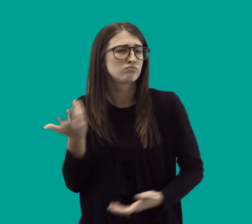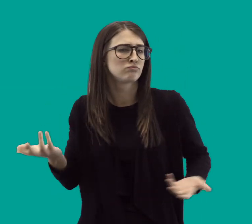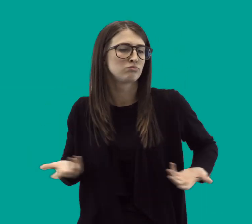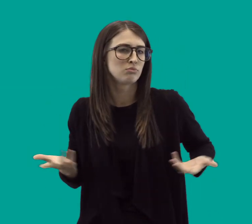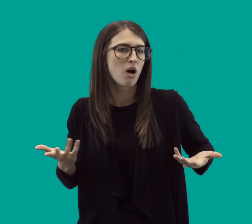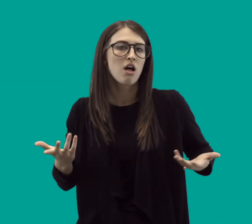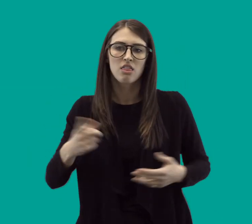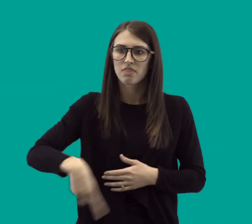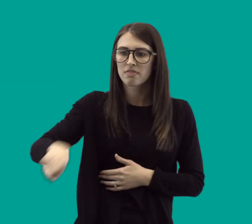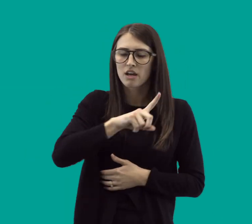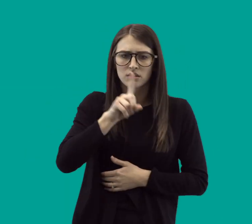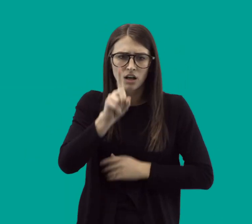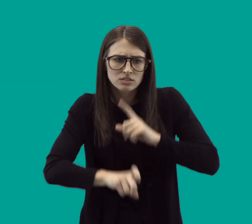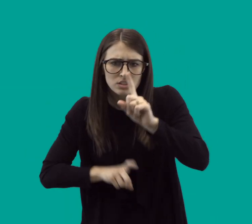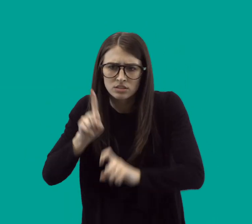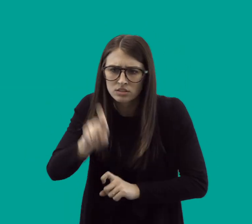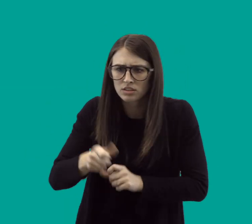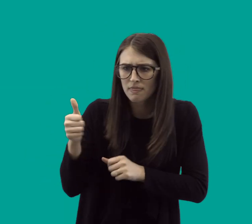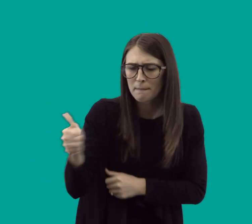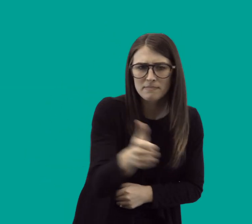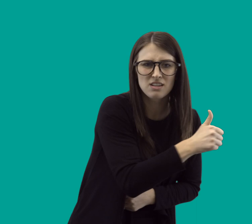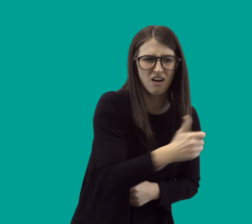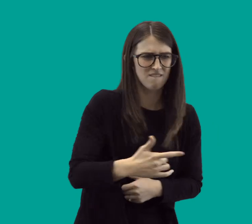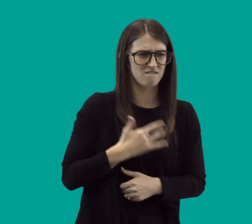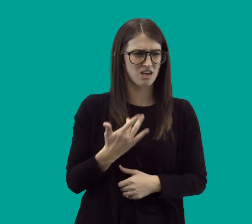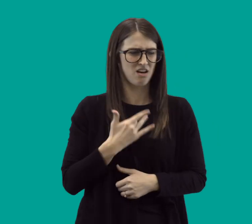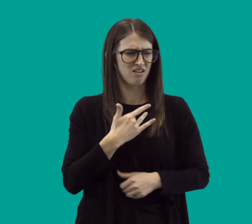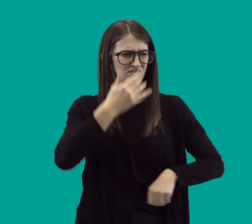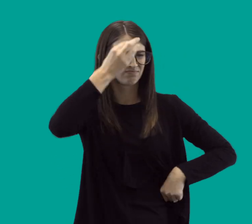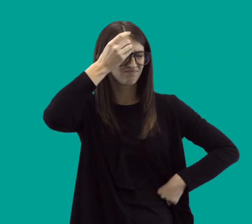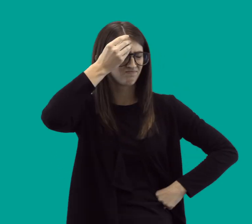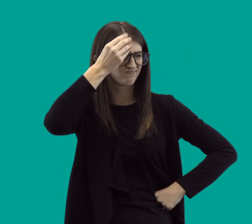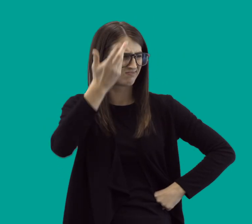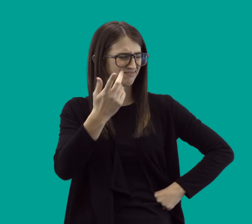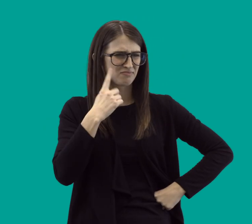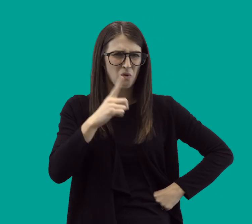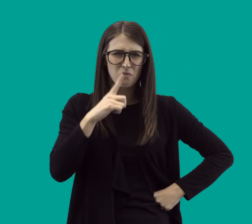Another reason that they ask themselves why it's important